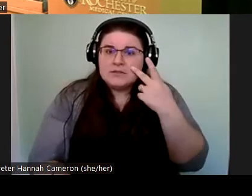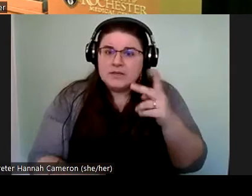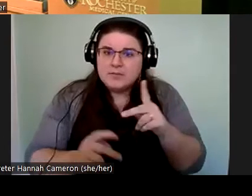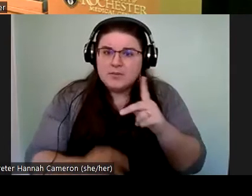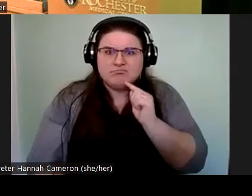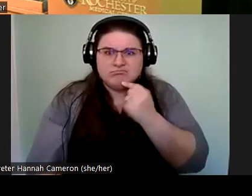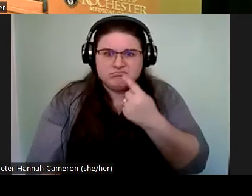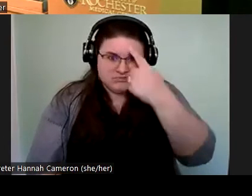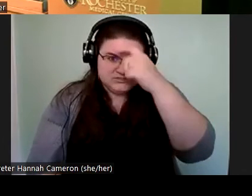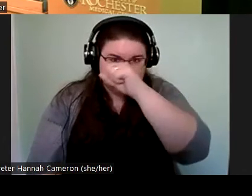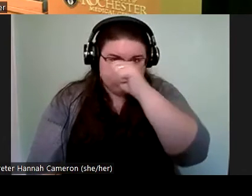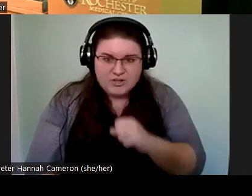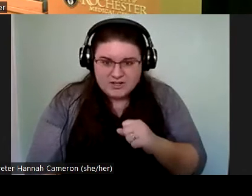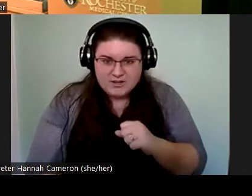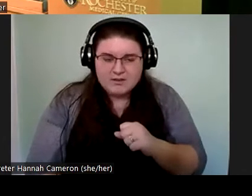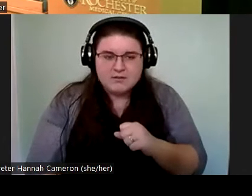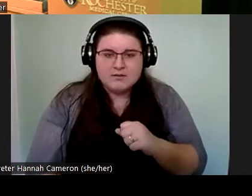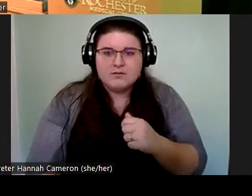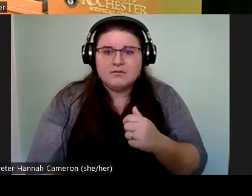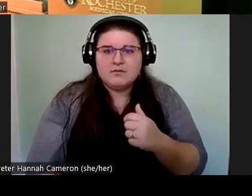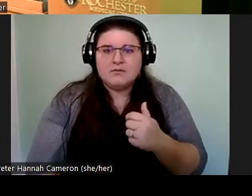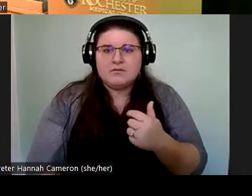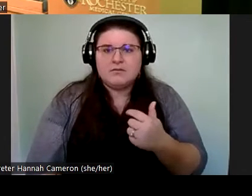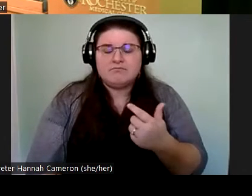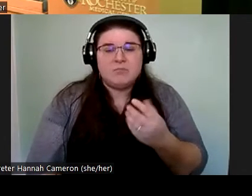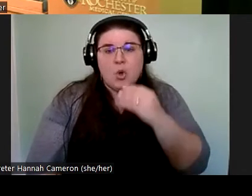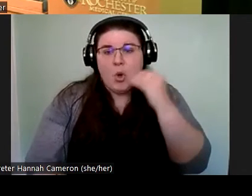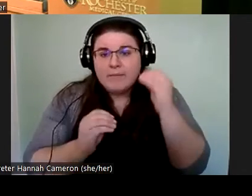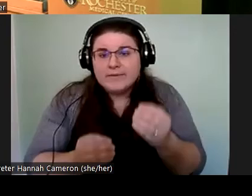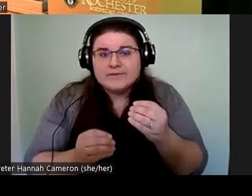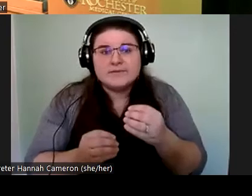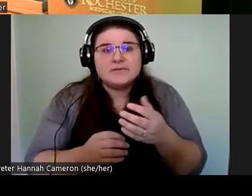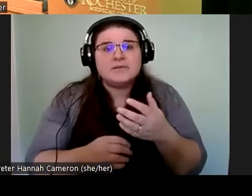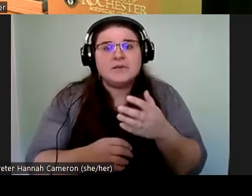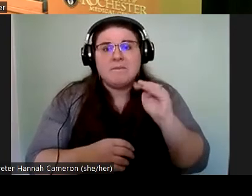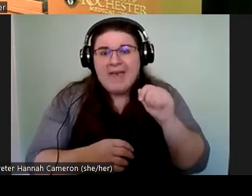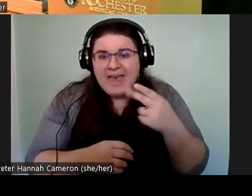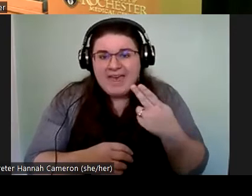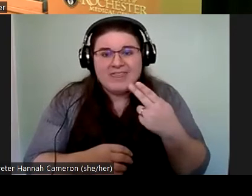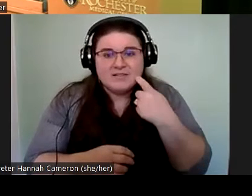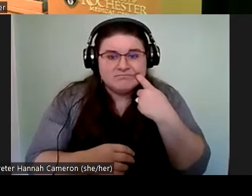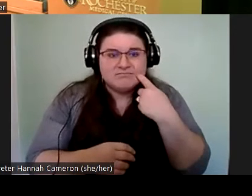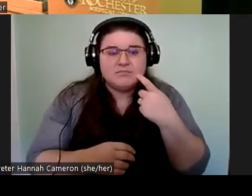involved with you know math and being homeless and things like that that 30 years into this journey